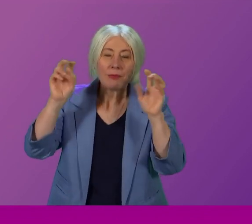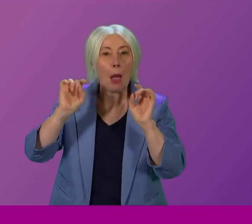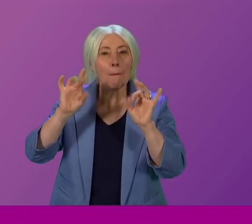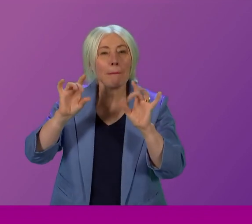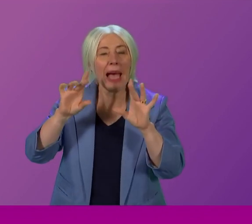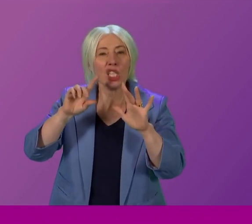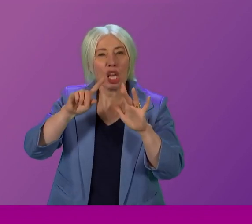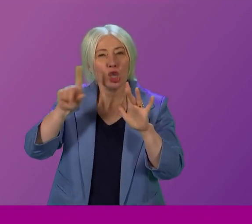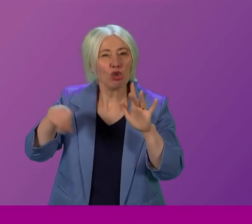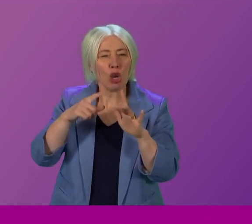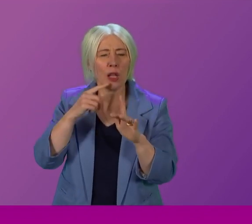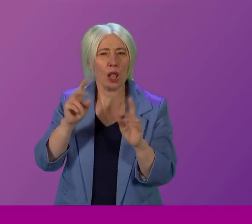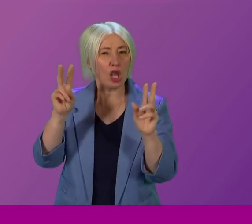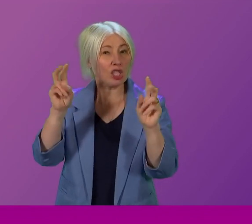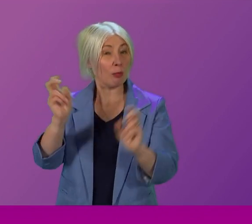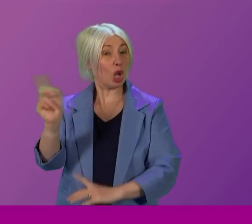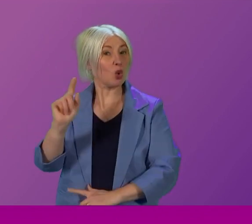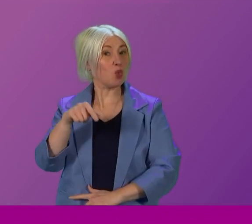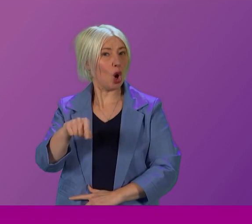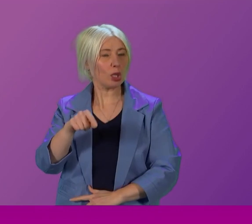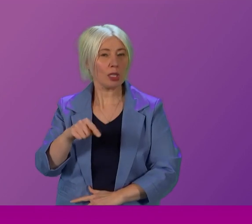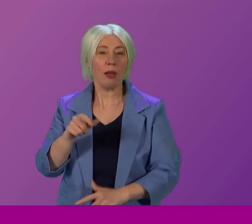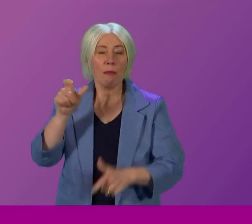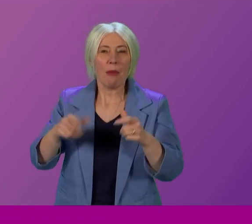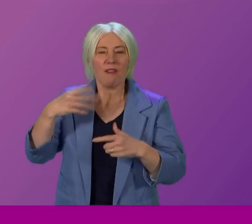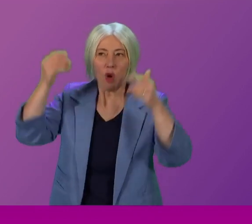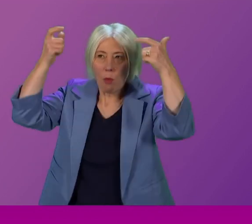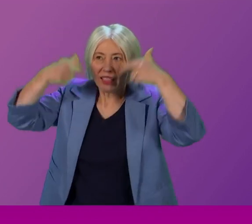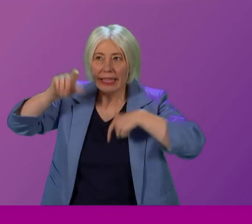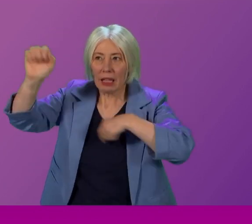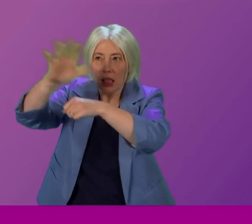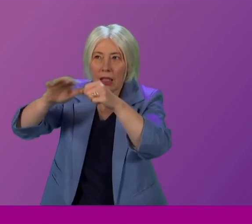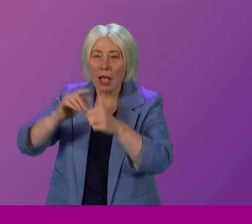subject. Senior members of Scotland’s legal establishment sexually abused children for